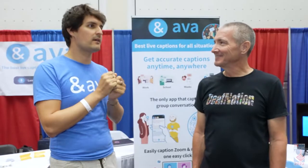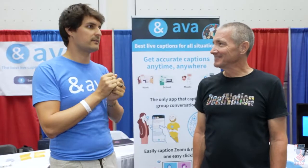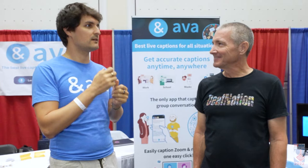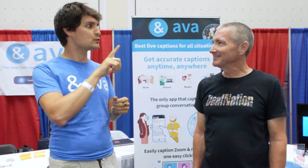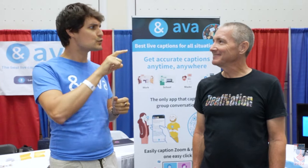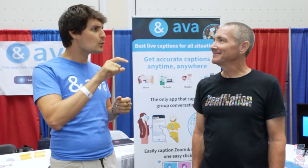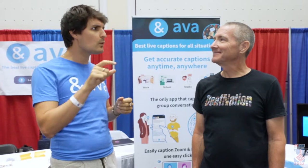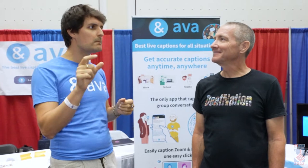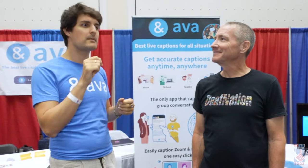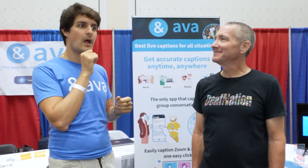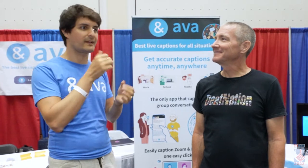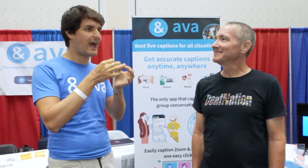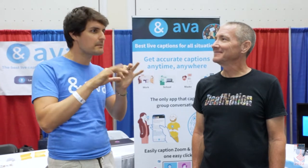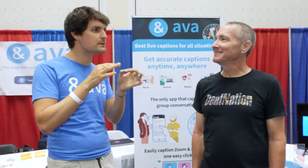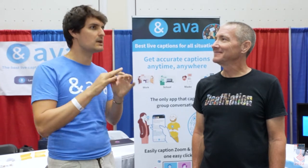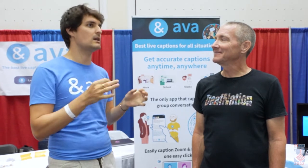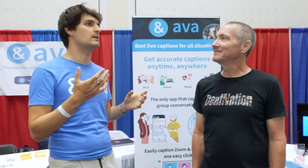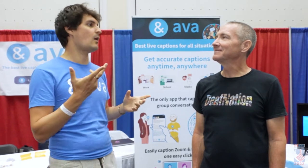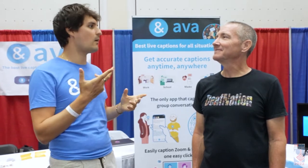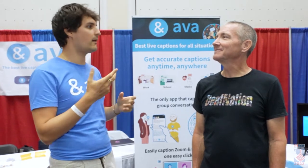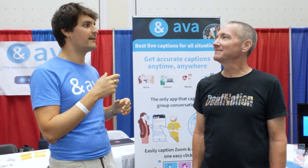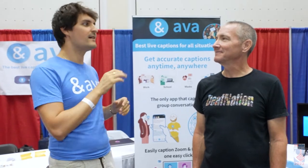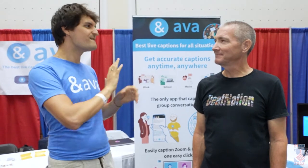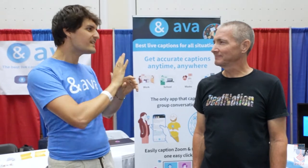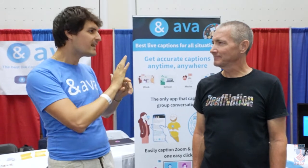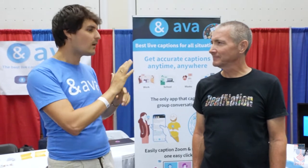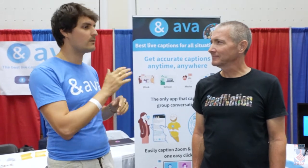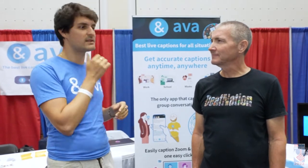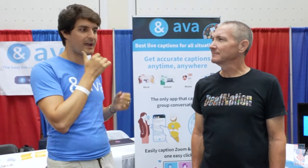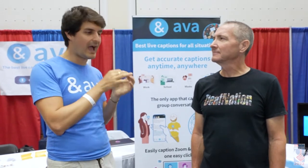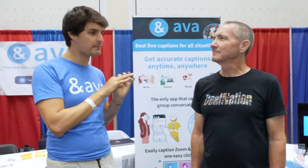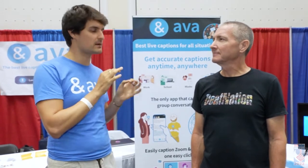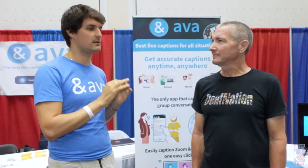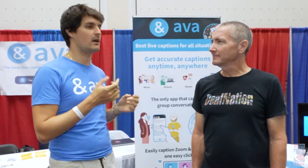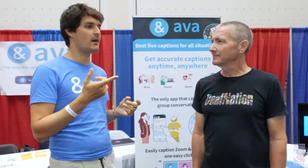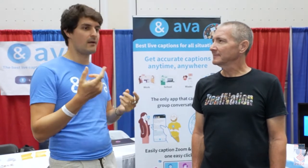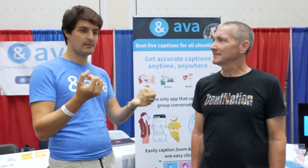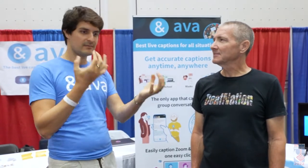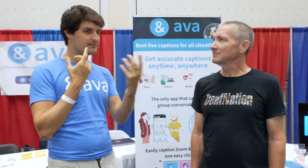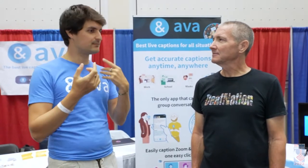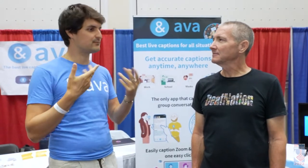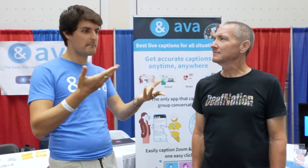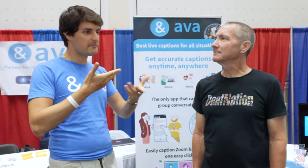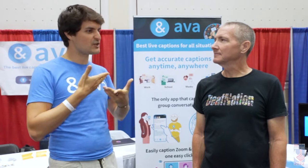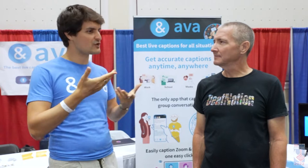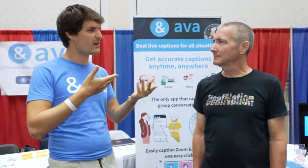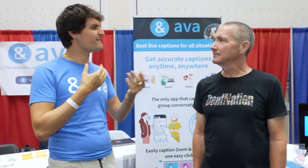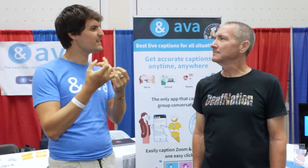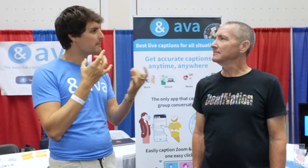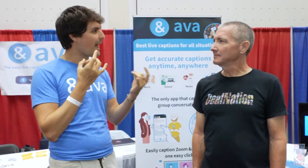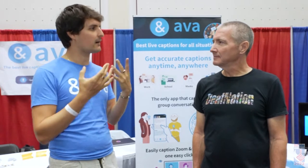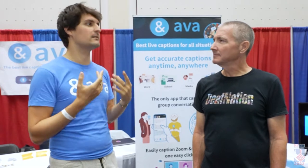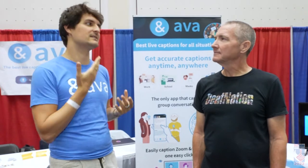…with Zoom not having captions, videos not having captions, we were able to gather feedback about that.